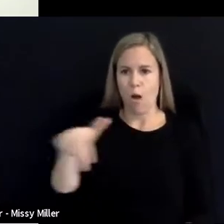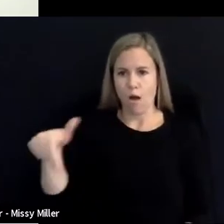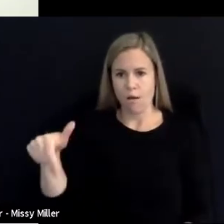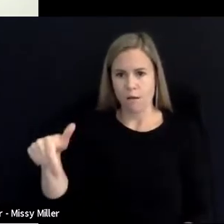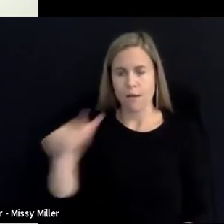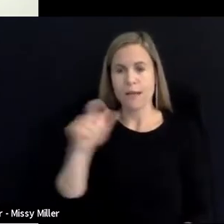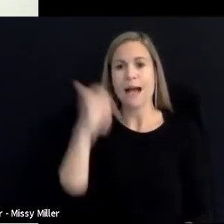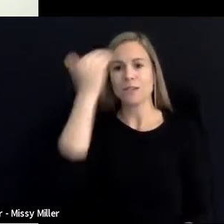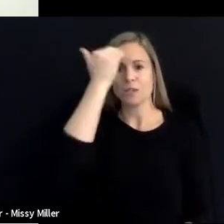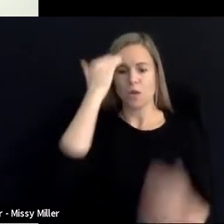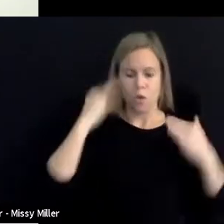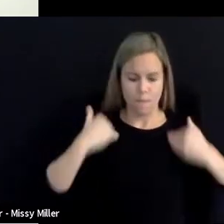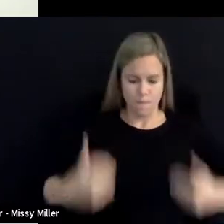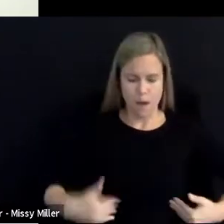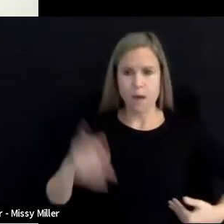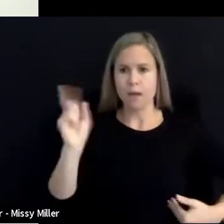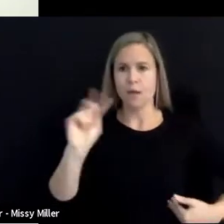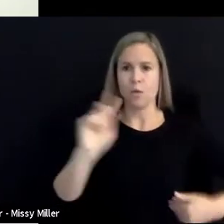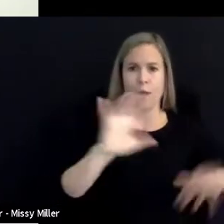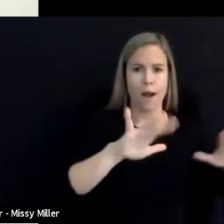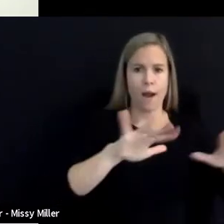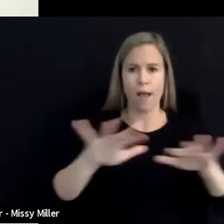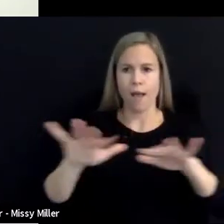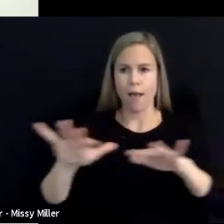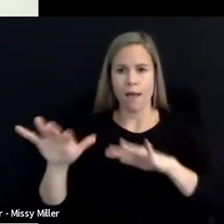where his body is in space, which is the proprioceptive issue.